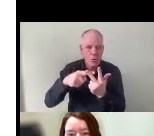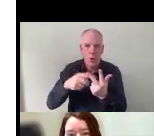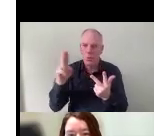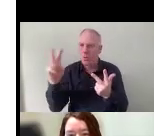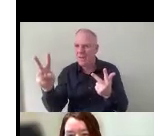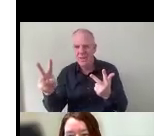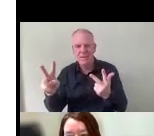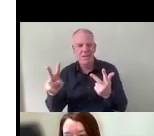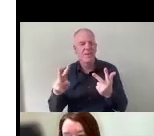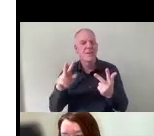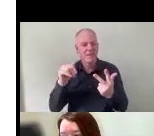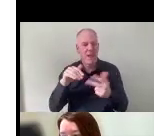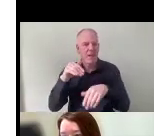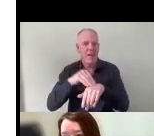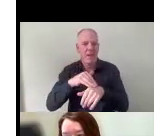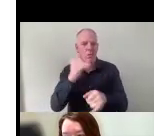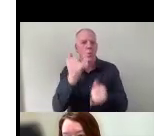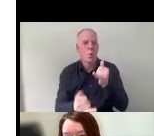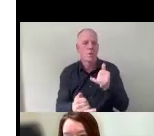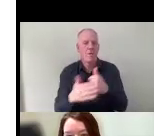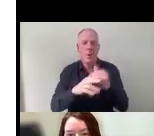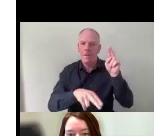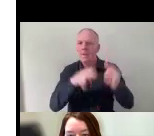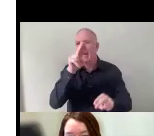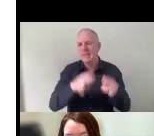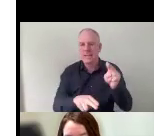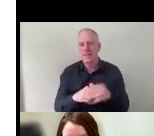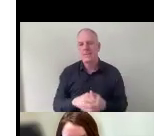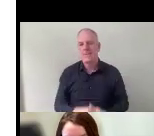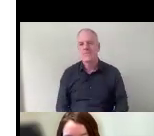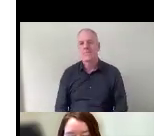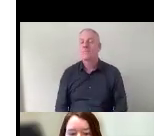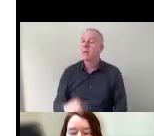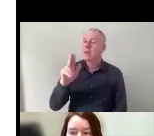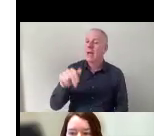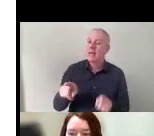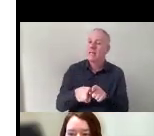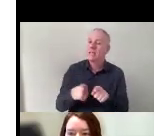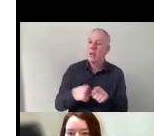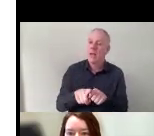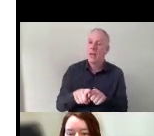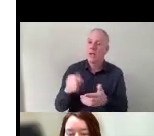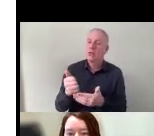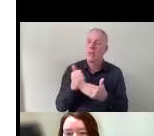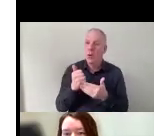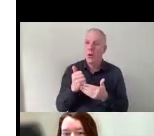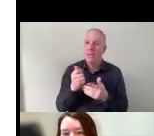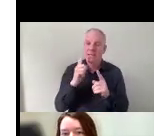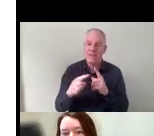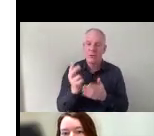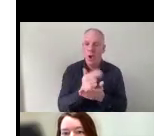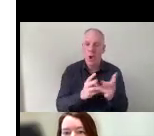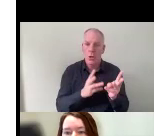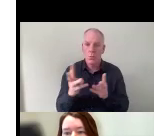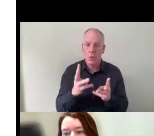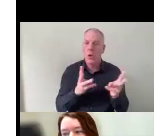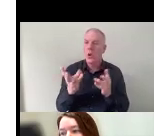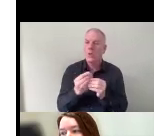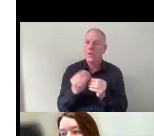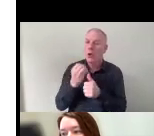very detrimental to paintings. For instance, it can also be a support in authenticating artworks, especially working in close collaboration with conservators